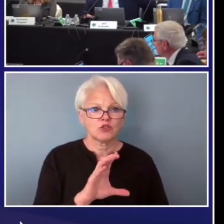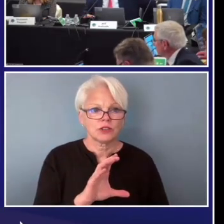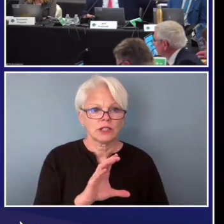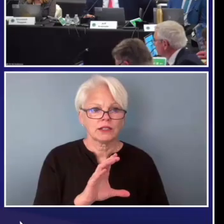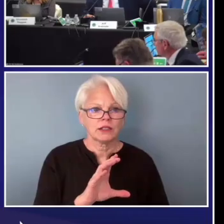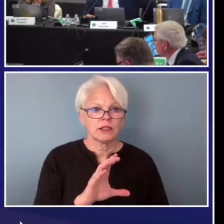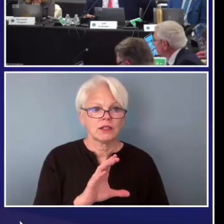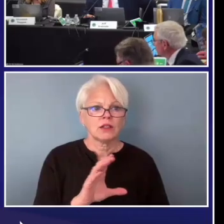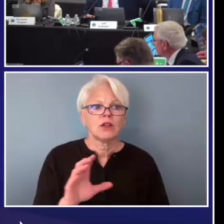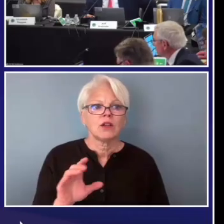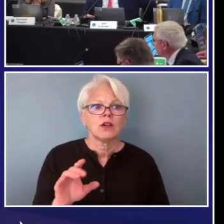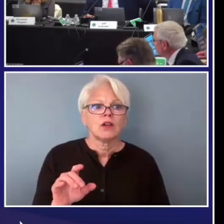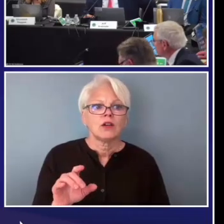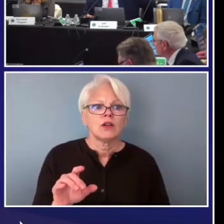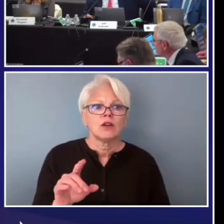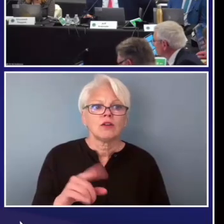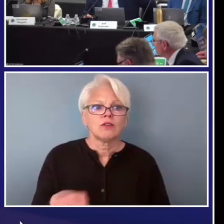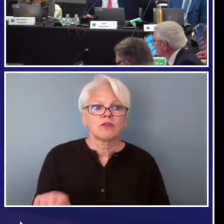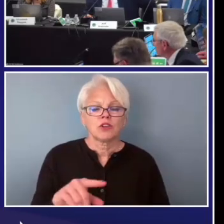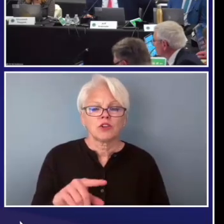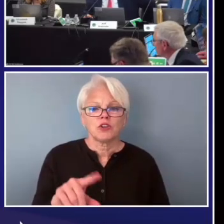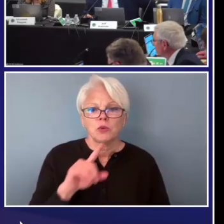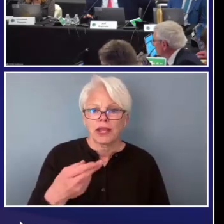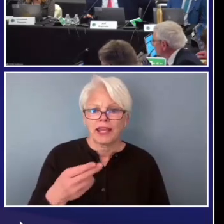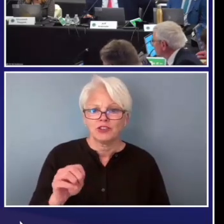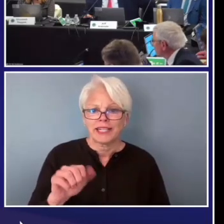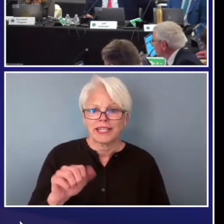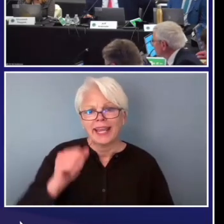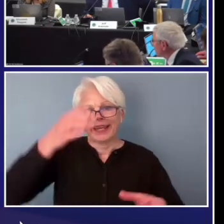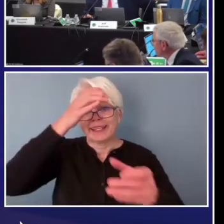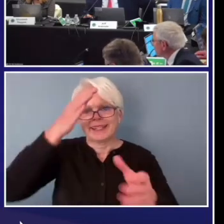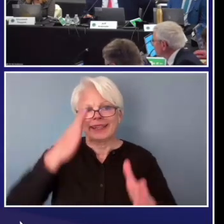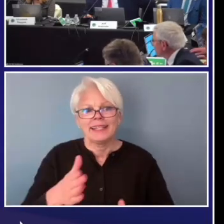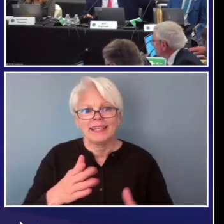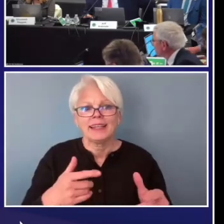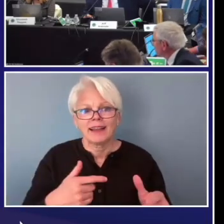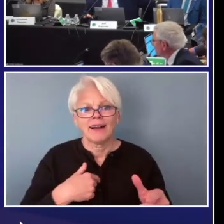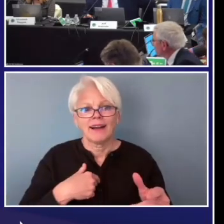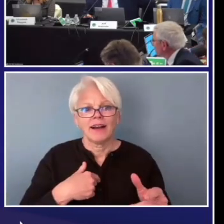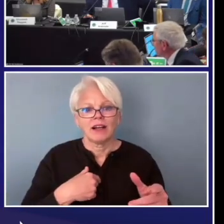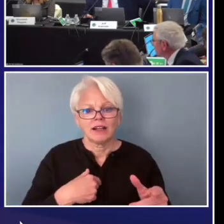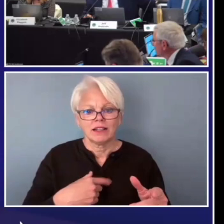who are real HEA geeks, um, refers to only institutions